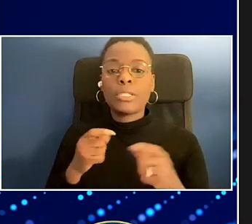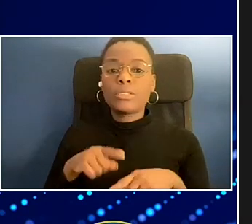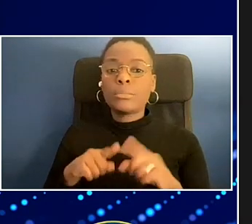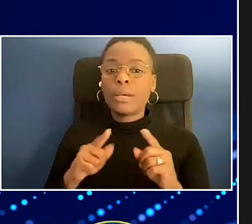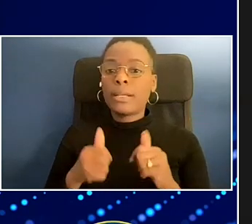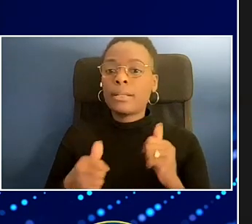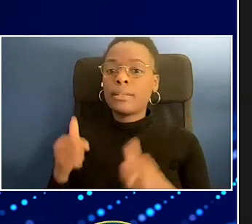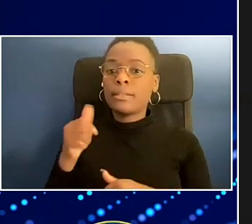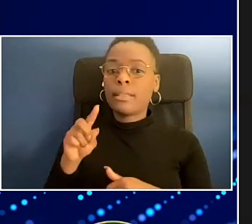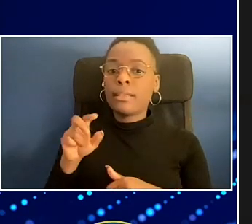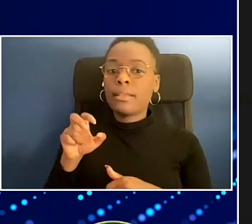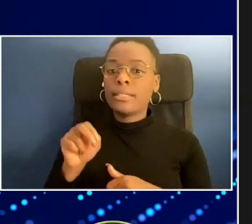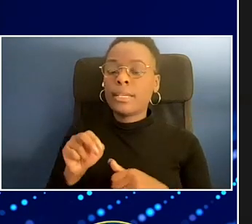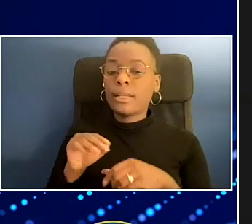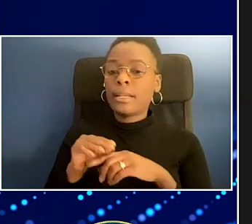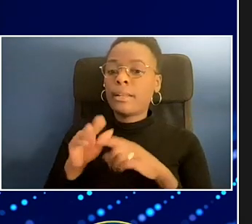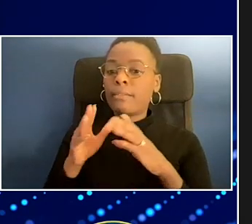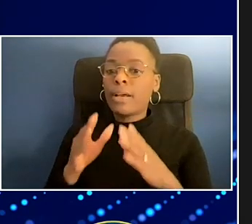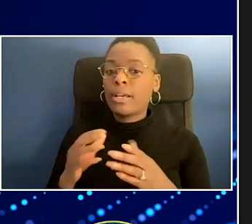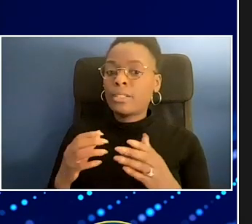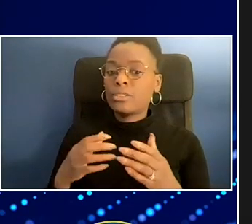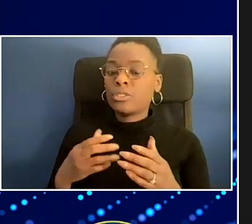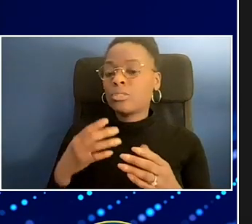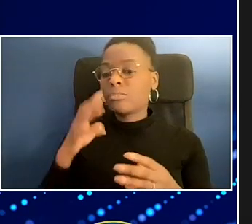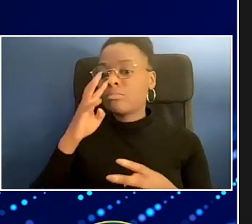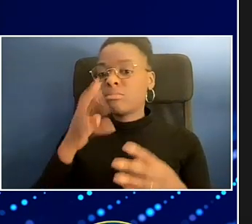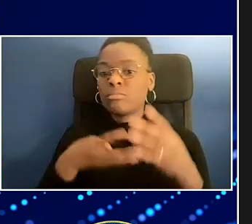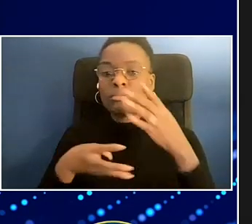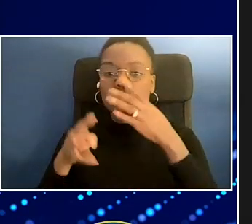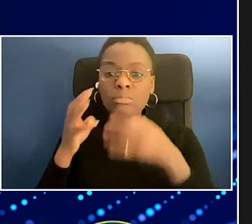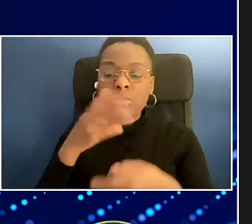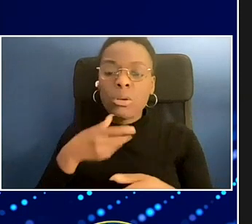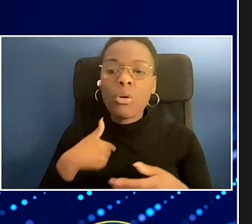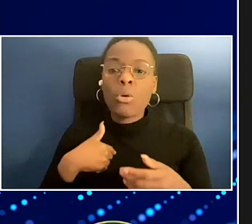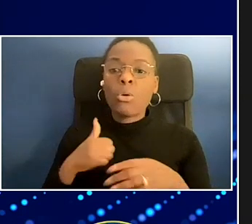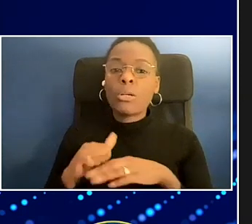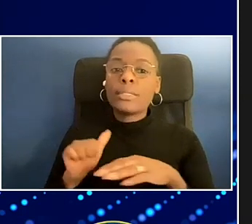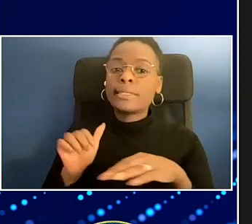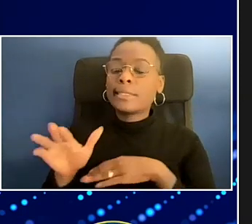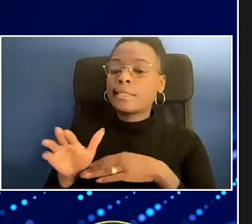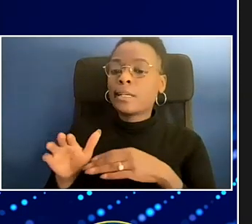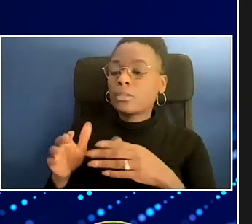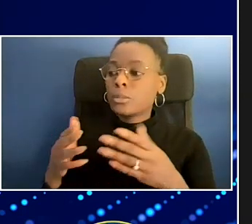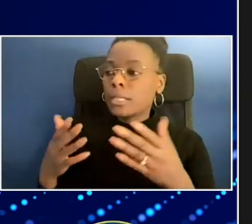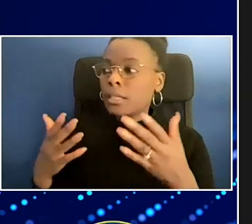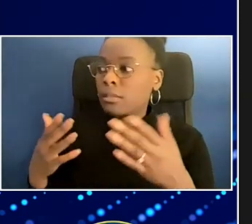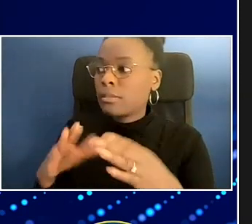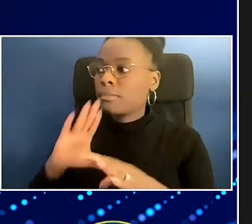complained to either ignored us or sent us to dead ends. This experience was the last straw for me